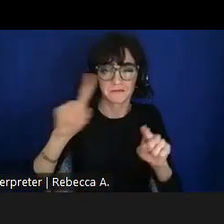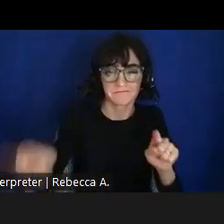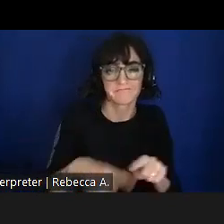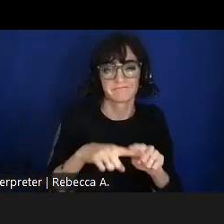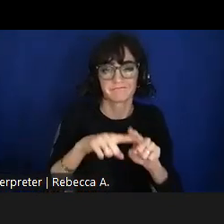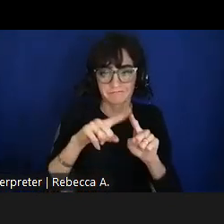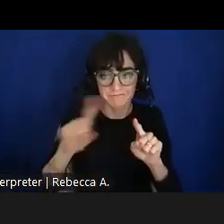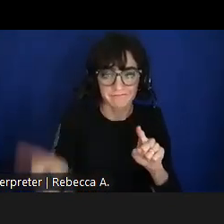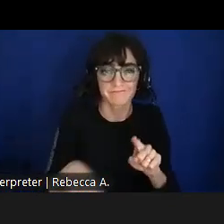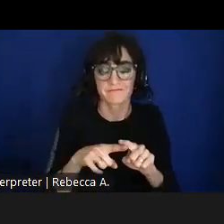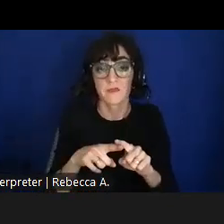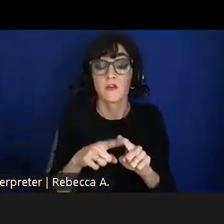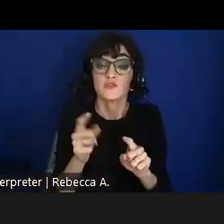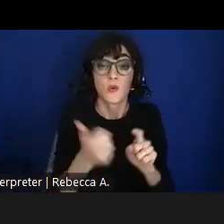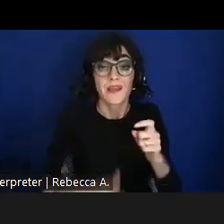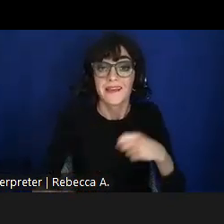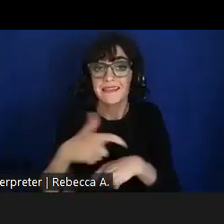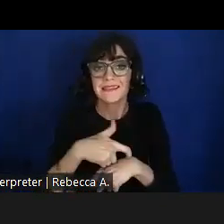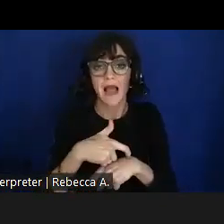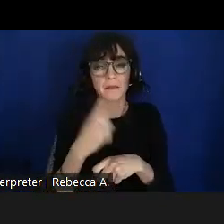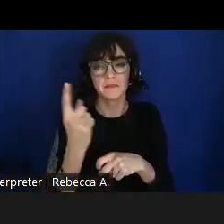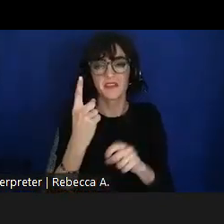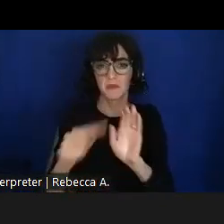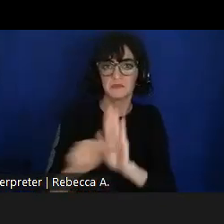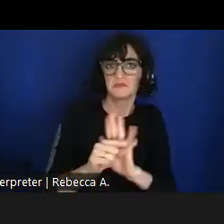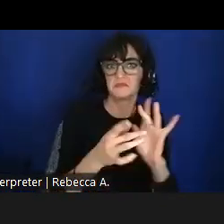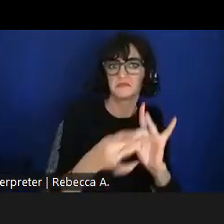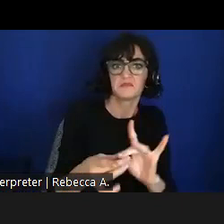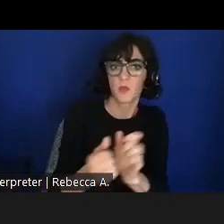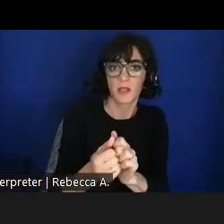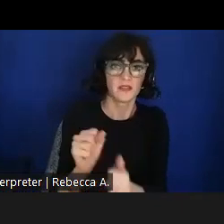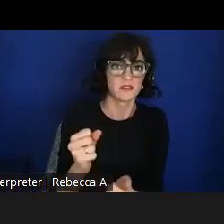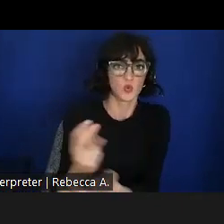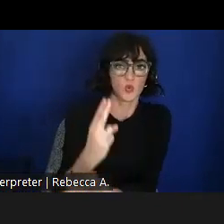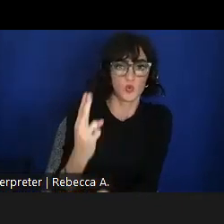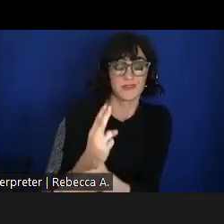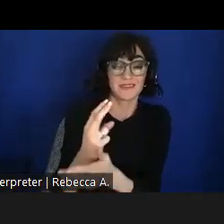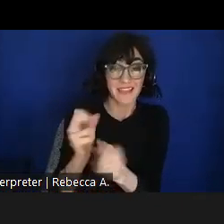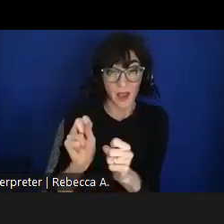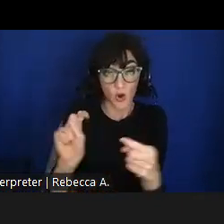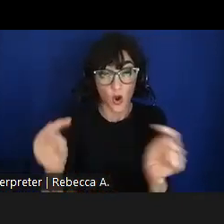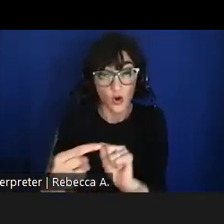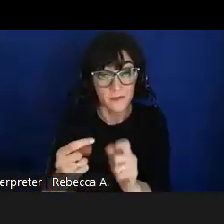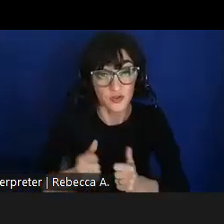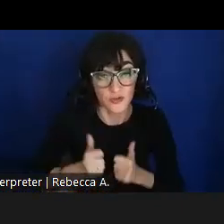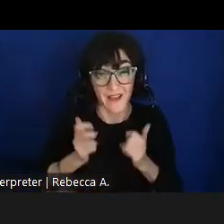use or something related substance use can harm a Survivor that's a big danger for survivors